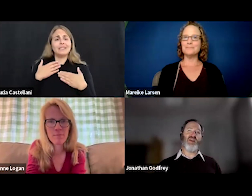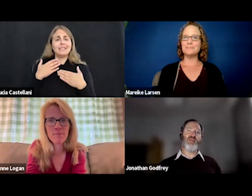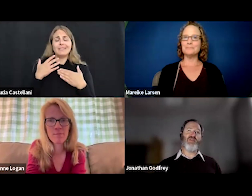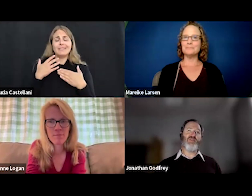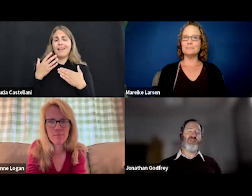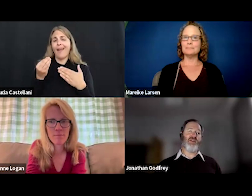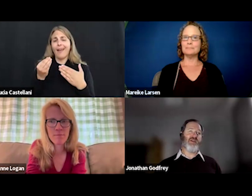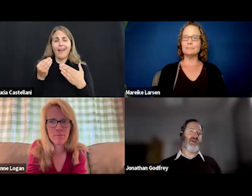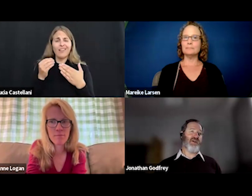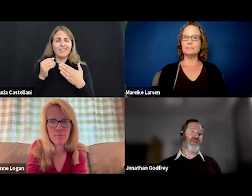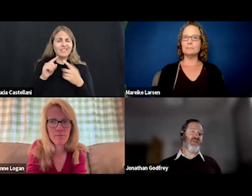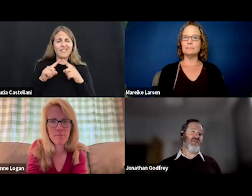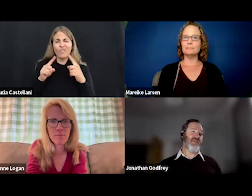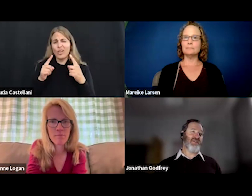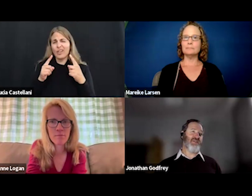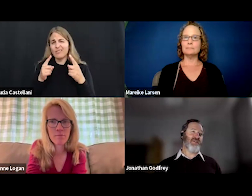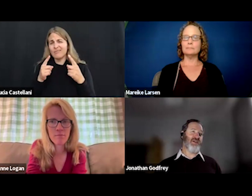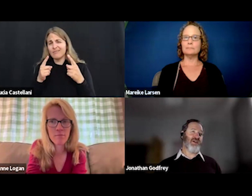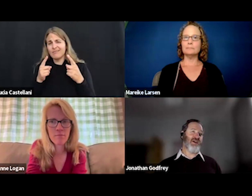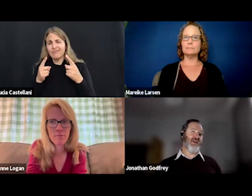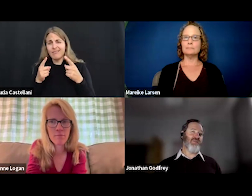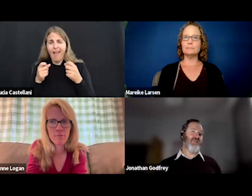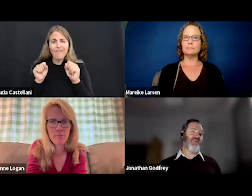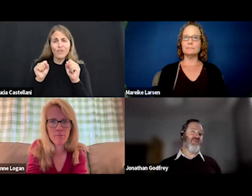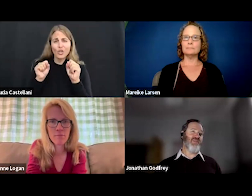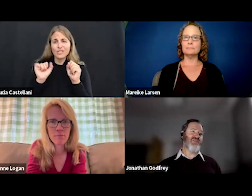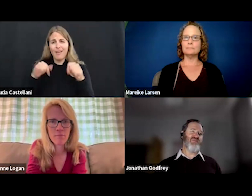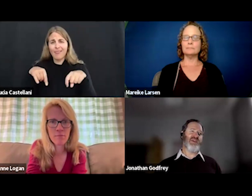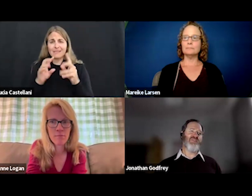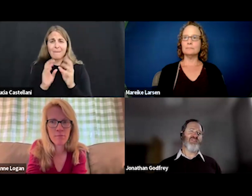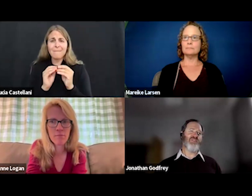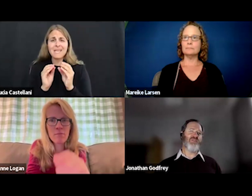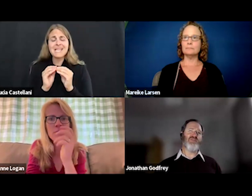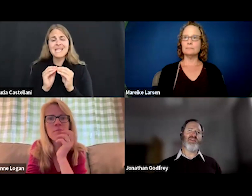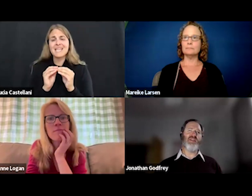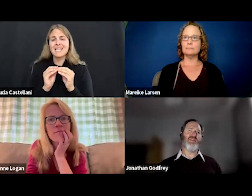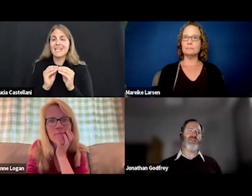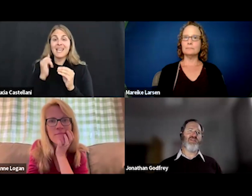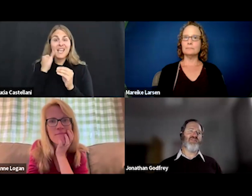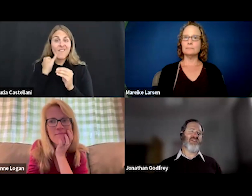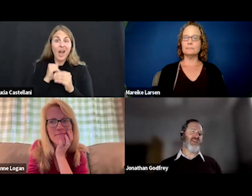like this, I think it would be remiss of me to let this session